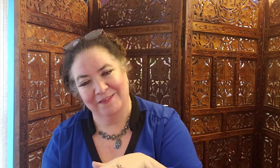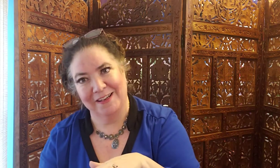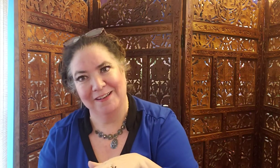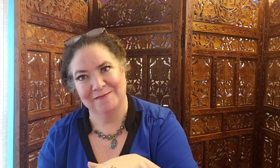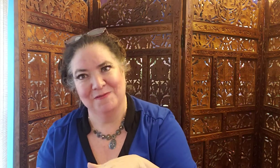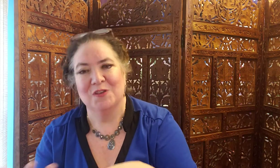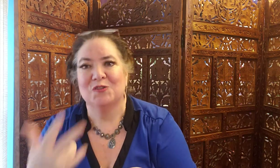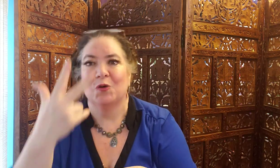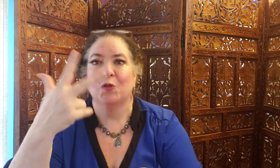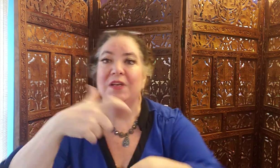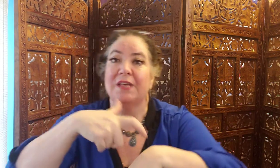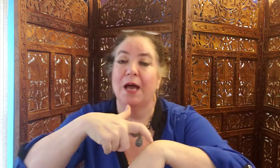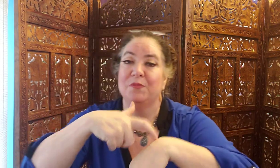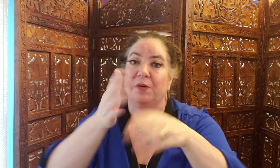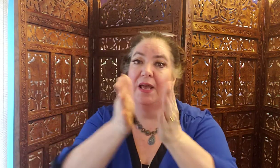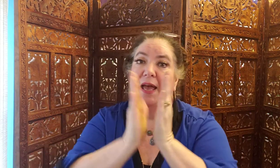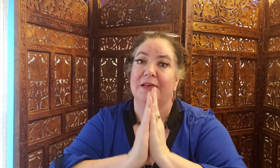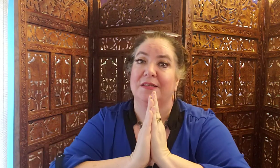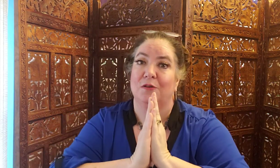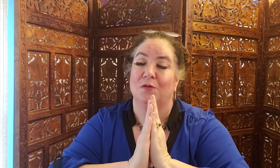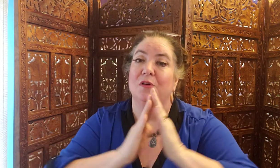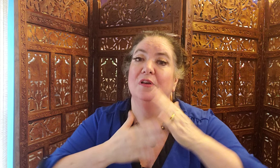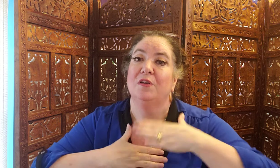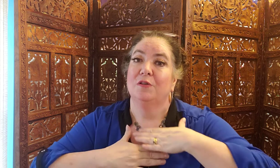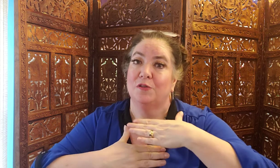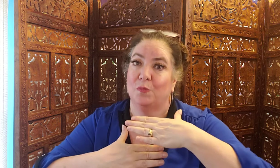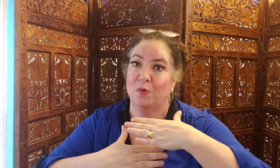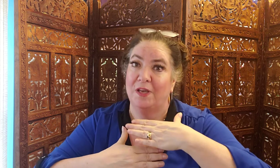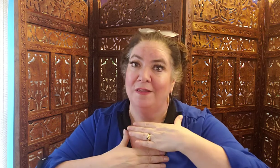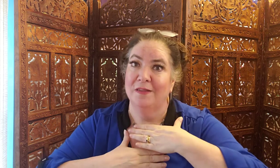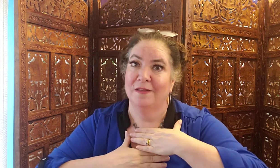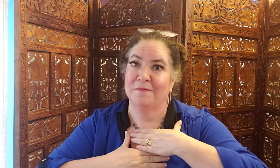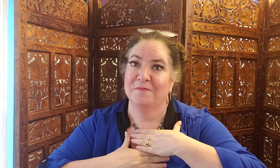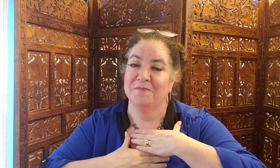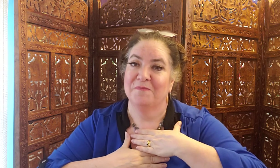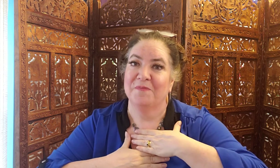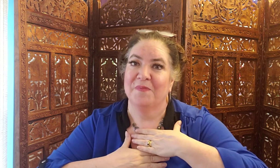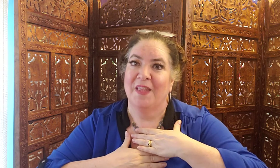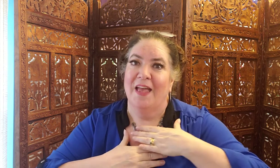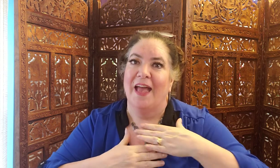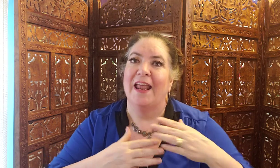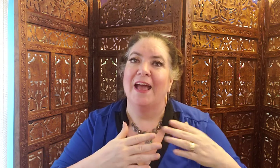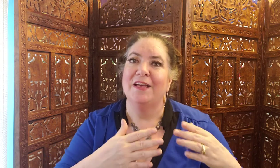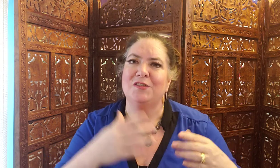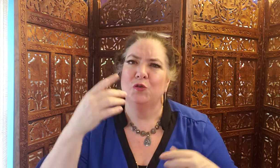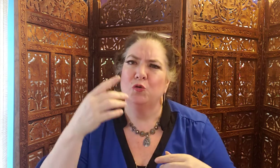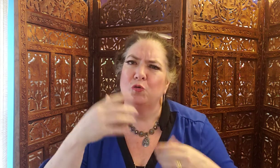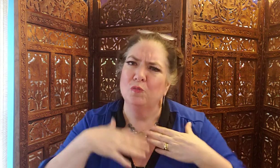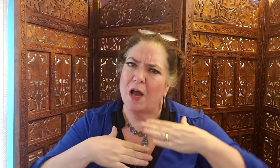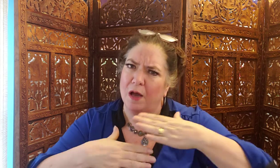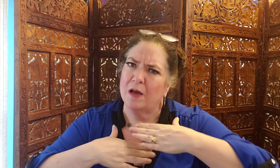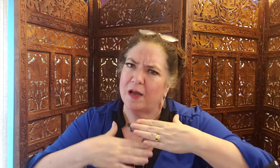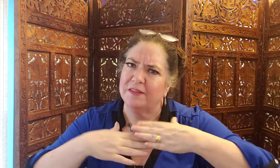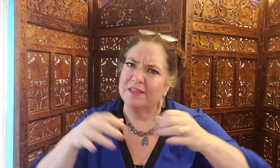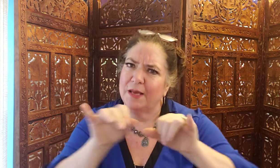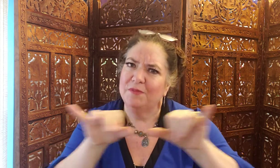Right? So three times I'm going to ask you to breathe and as you breathe in- at the same time